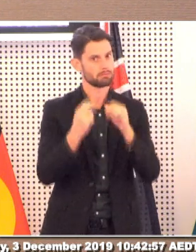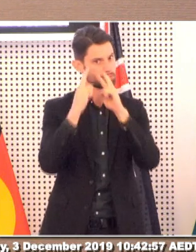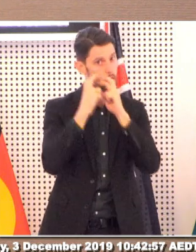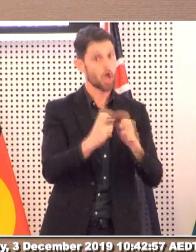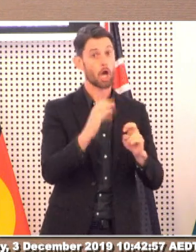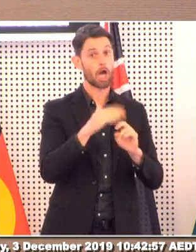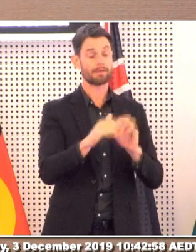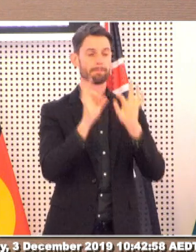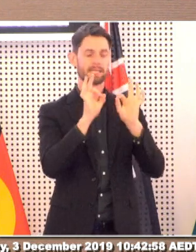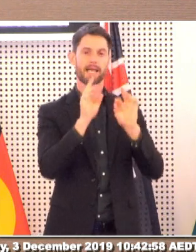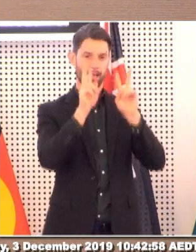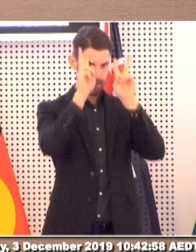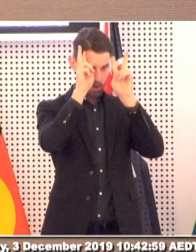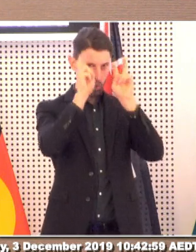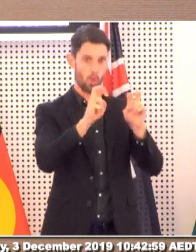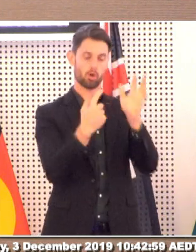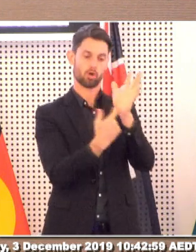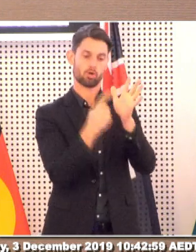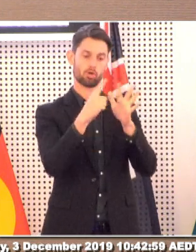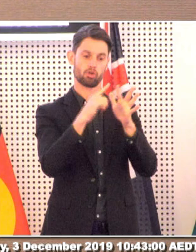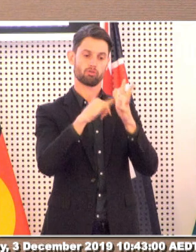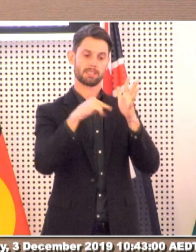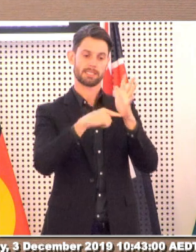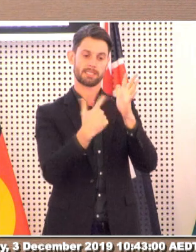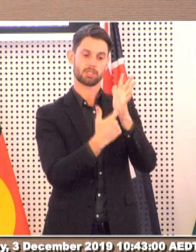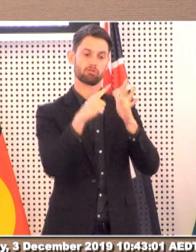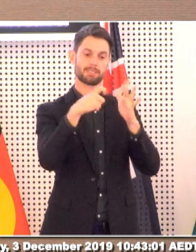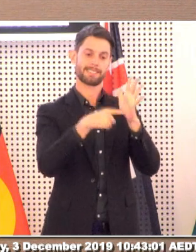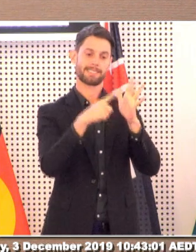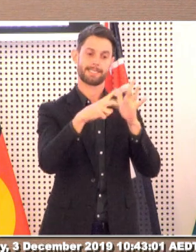practices, that Ilan started to mention in his evidence before.